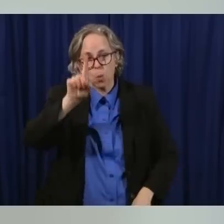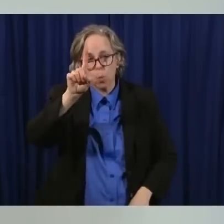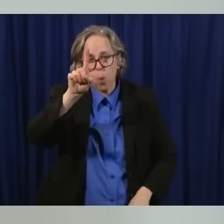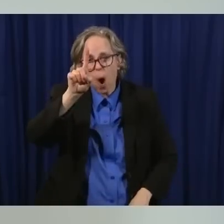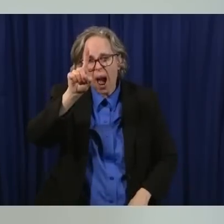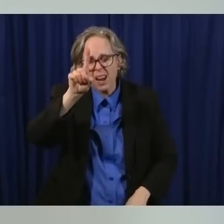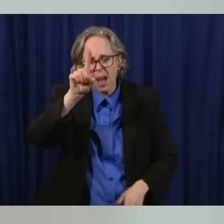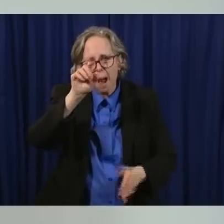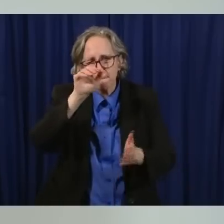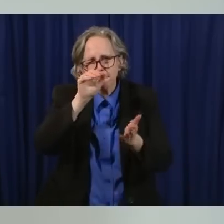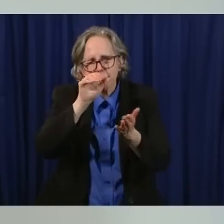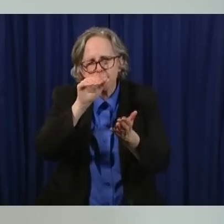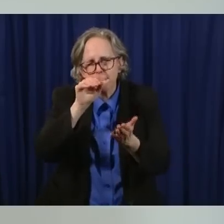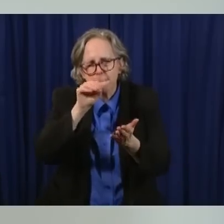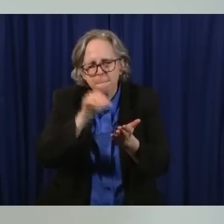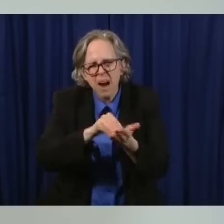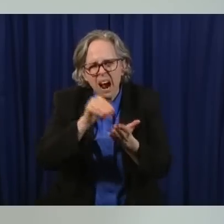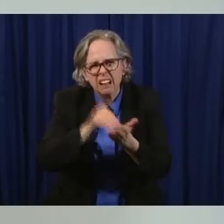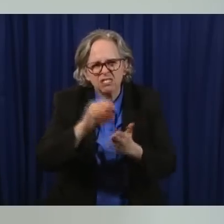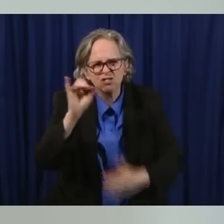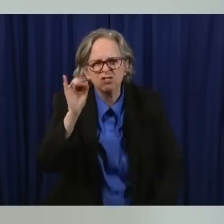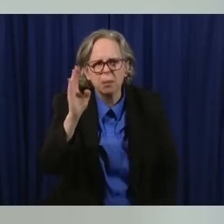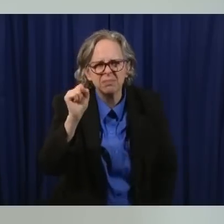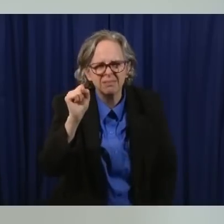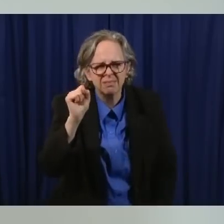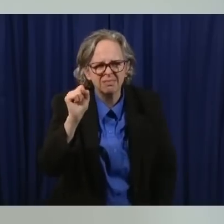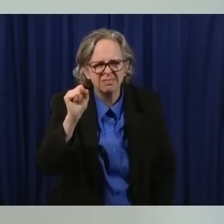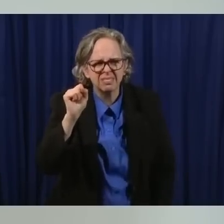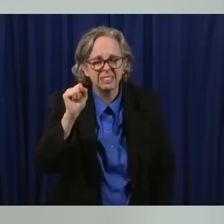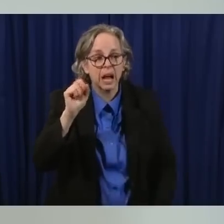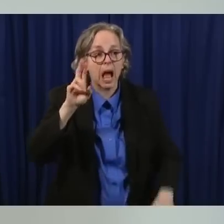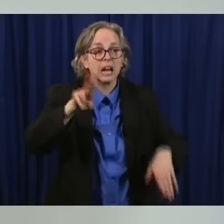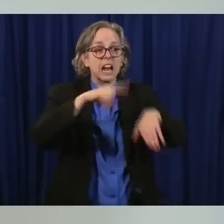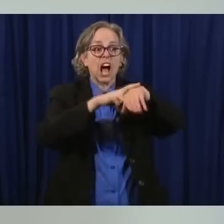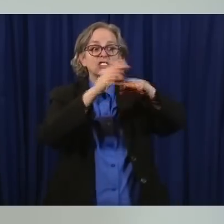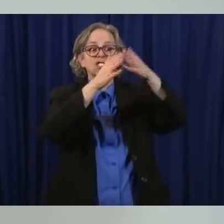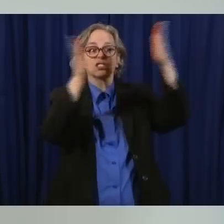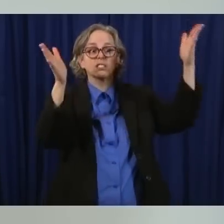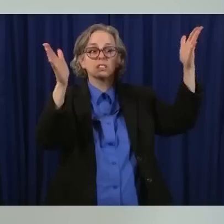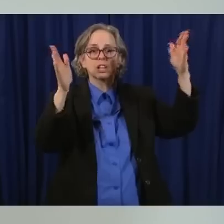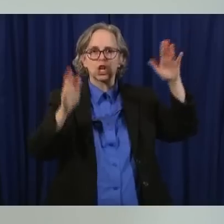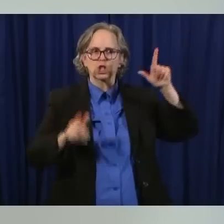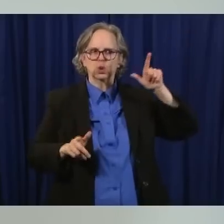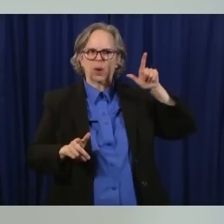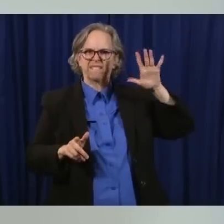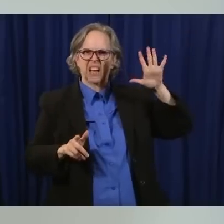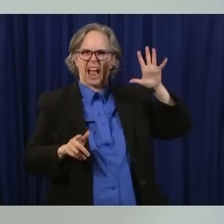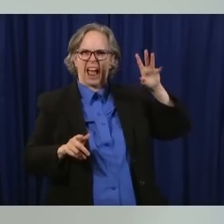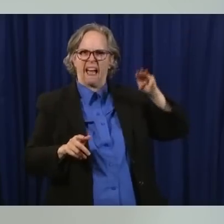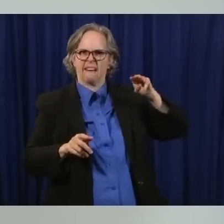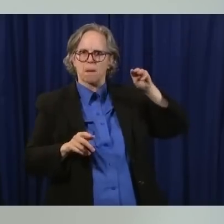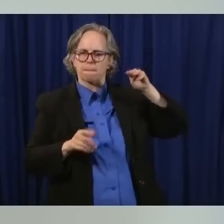GREAT OPPORTUNITIES THAT THEY WERE CREATING. AND BOY, HOW THINGS HAVE CHANGED IN A VERY SHORT PERIOD OF TIME. SINCE MARCH 15th, WE HAVE LOST ABOUT 1 MILLION JOBS IN OHIO.